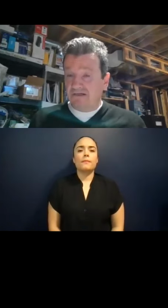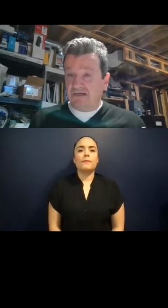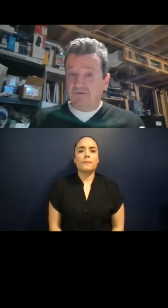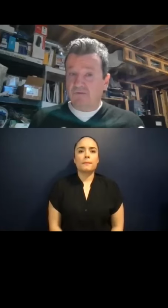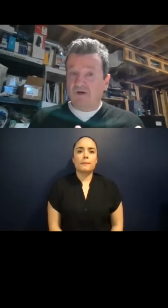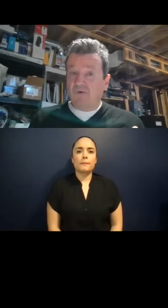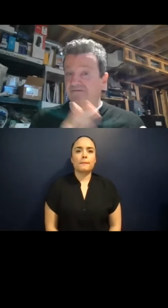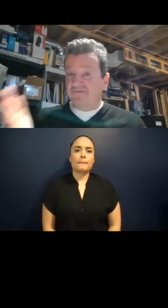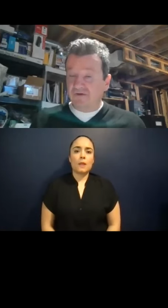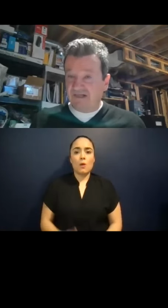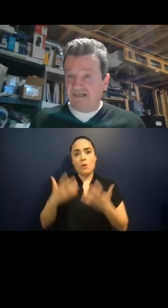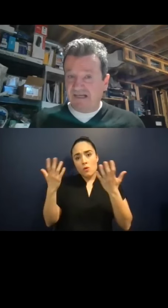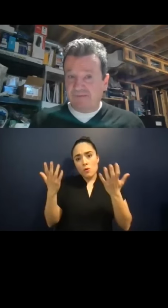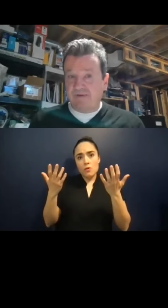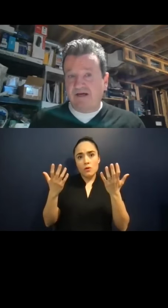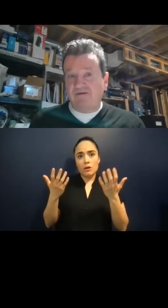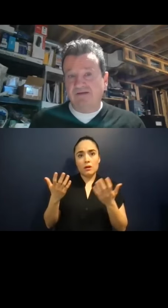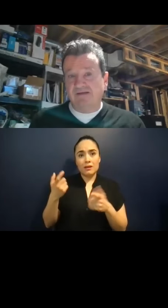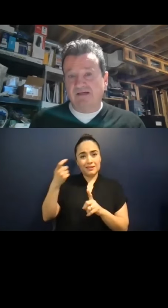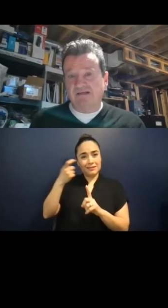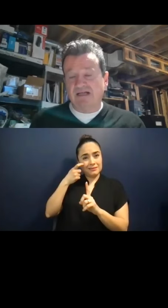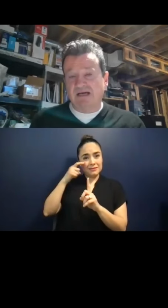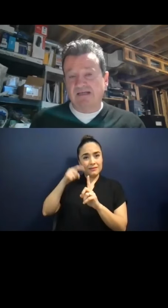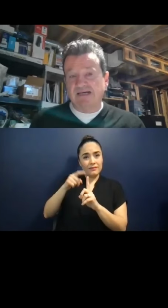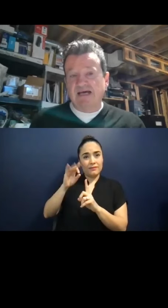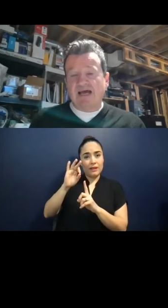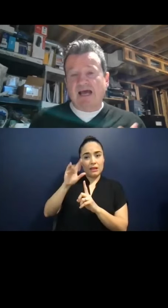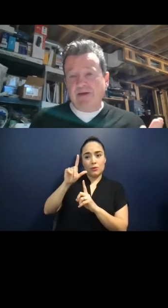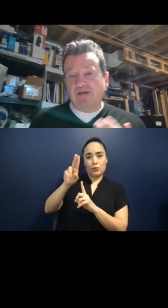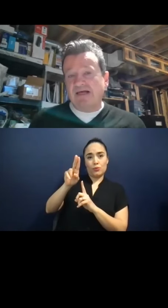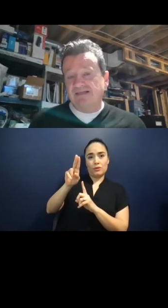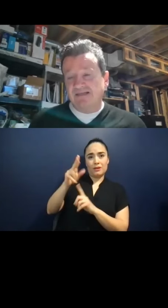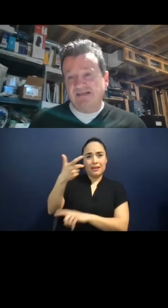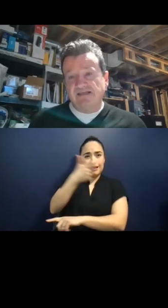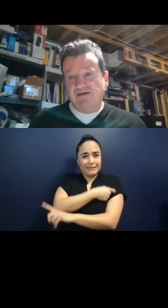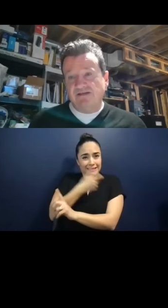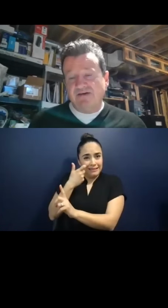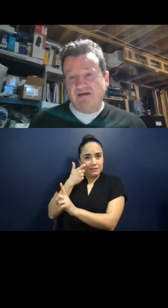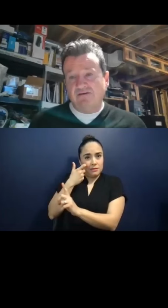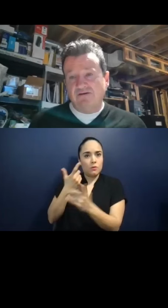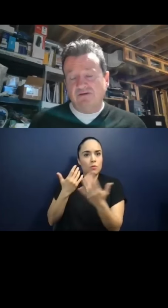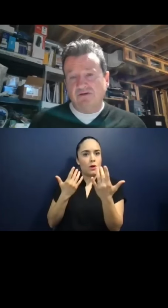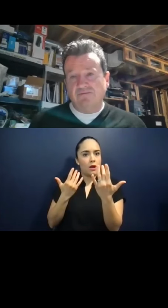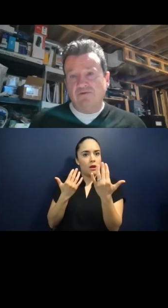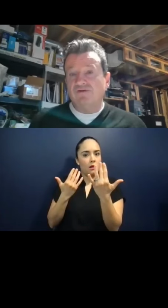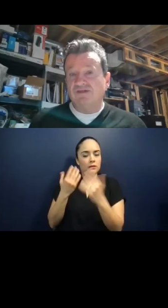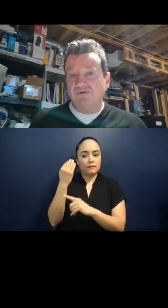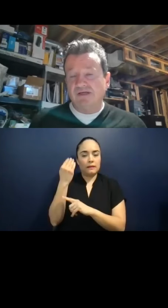. You want to make sure you' re talking to the right people before you get your vaccine.